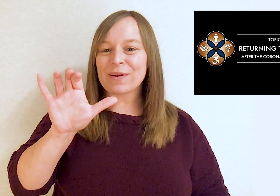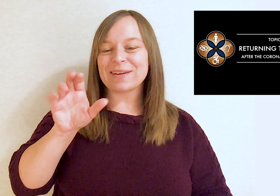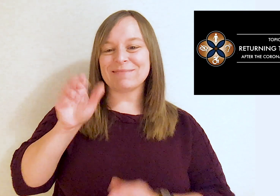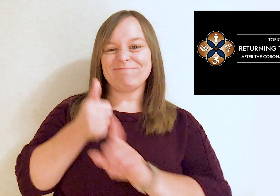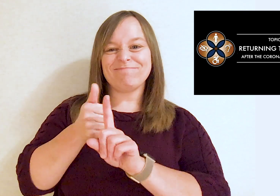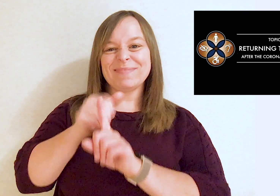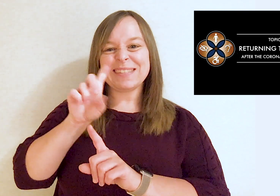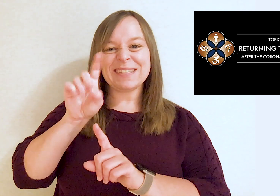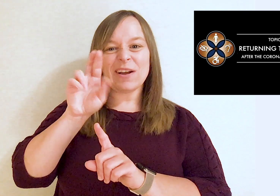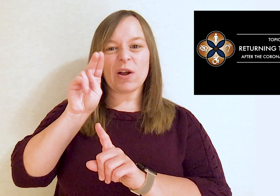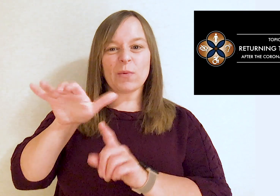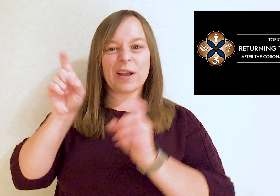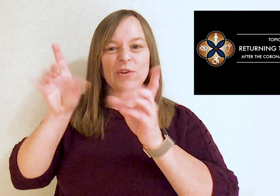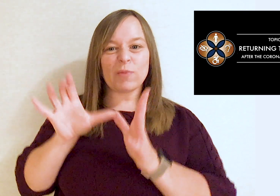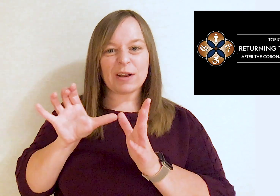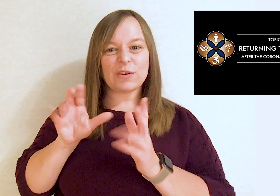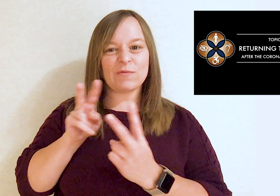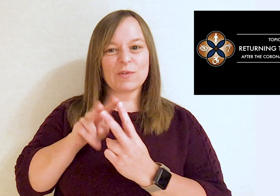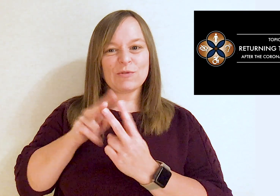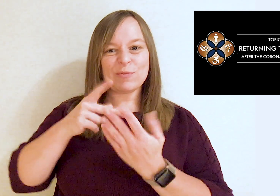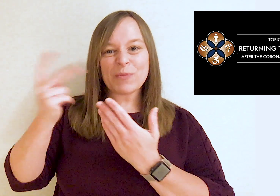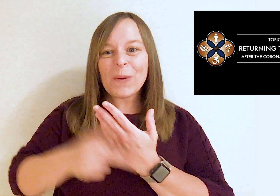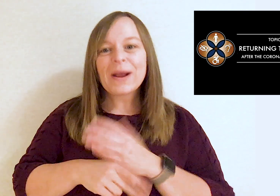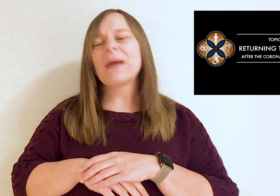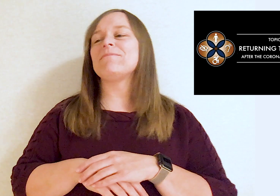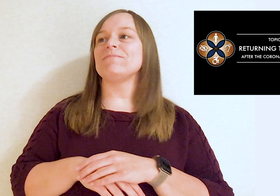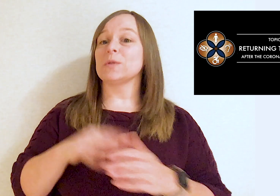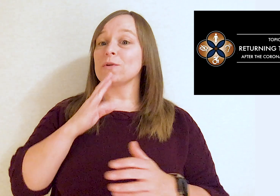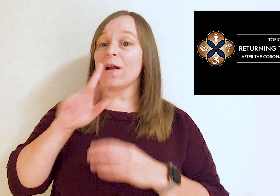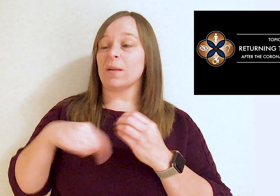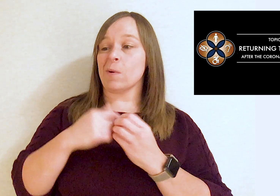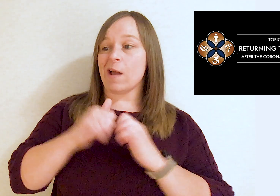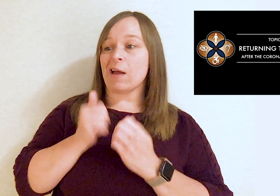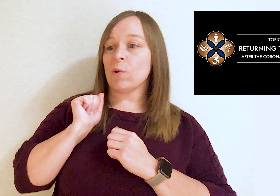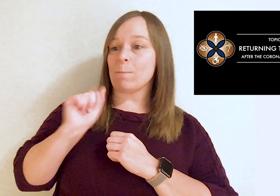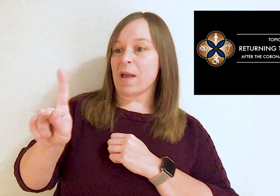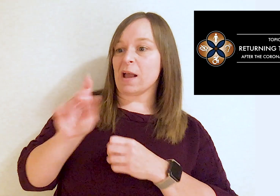DRNY PAIMI and PAIR Director, and today we'll be talking about returning to the